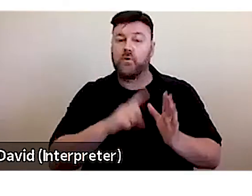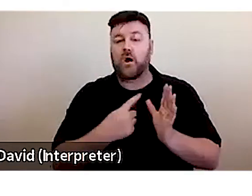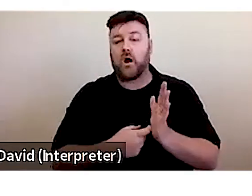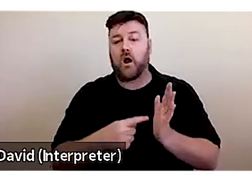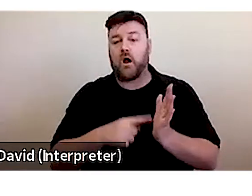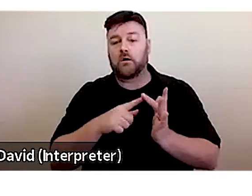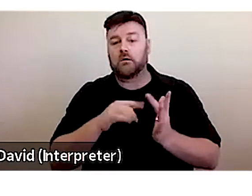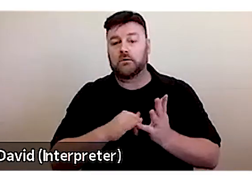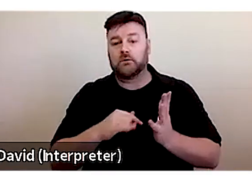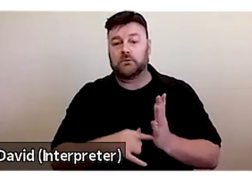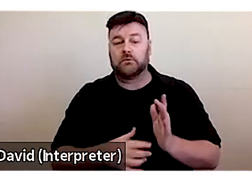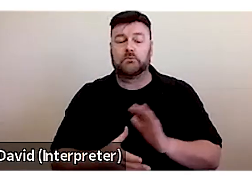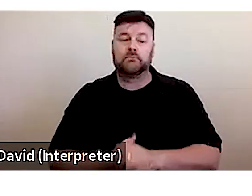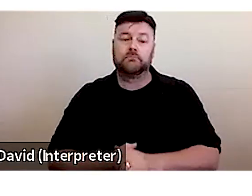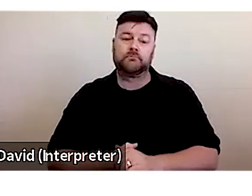Our top 10 tips.